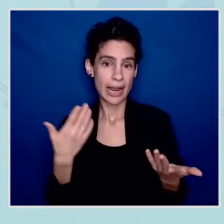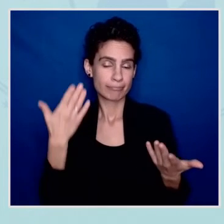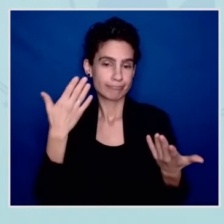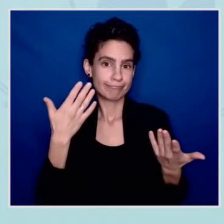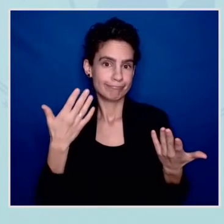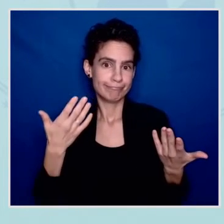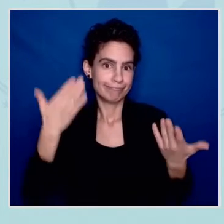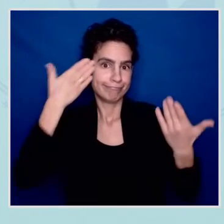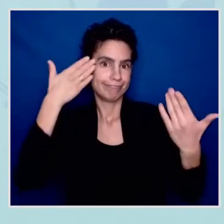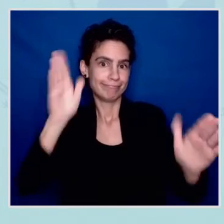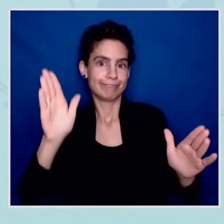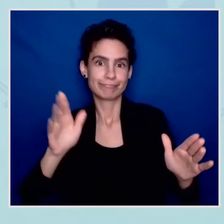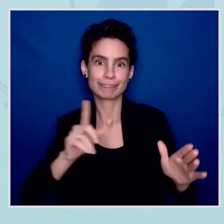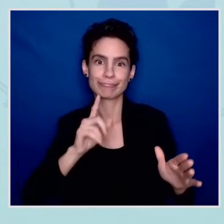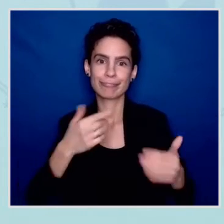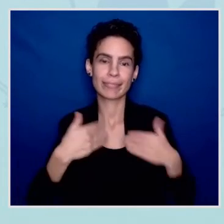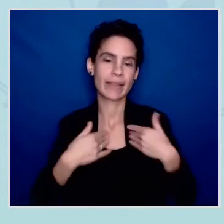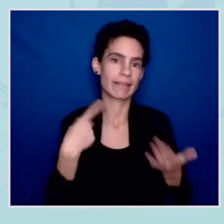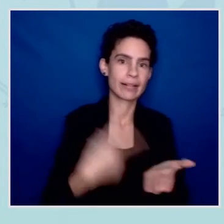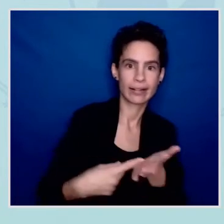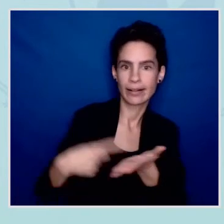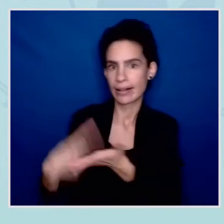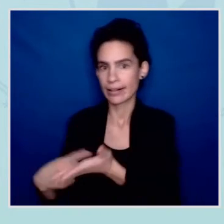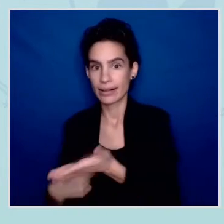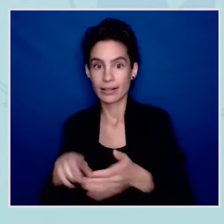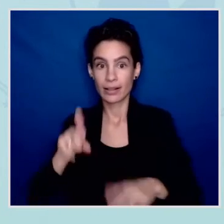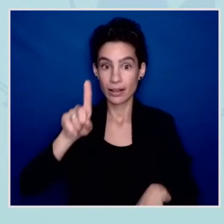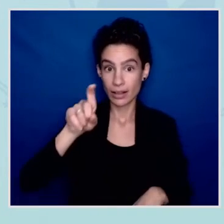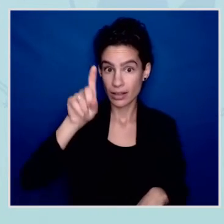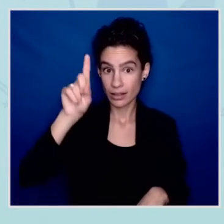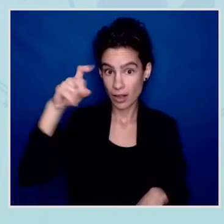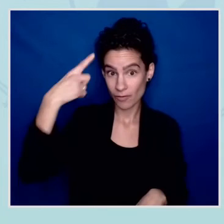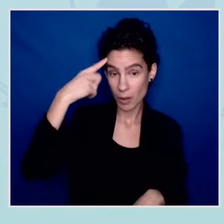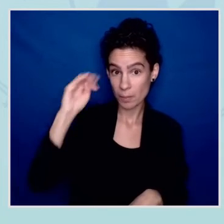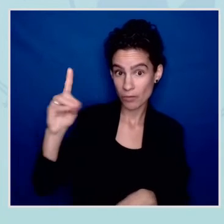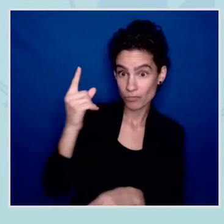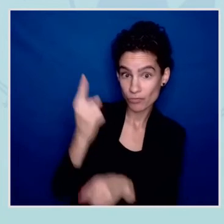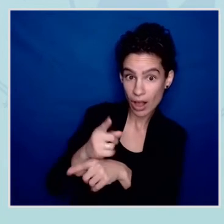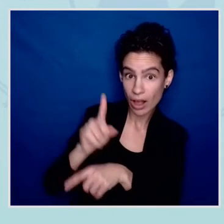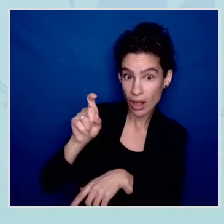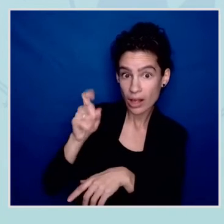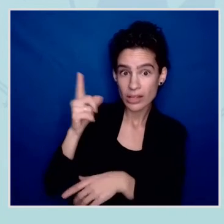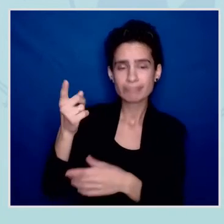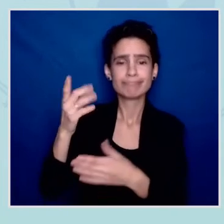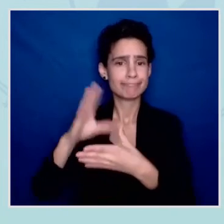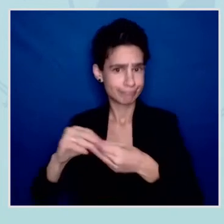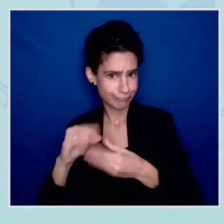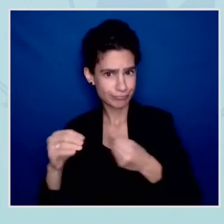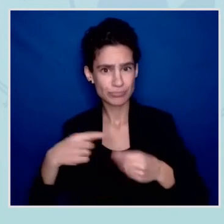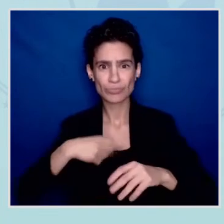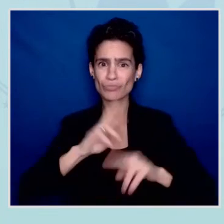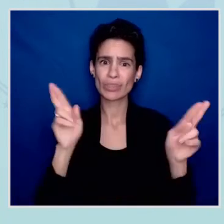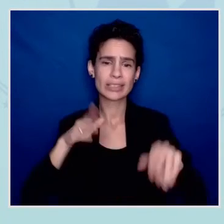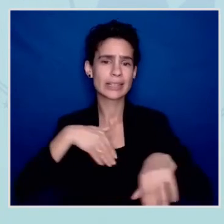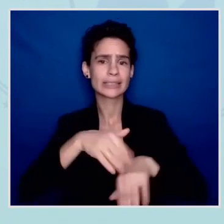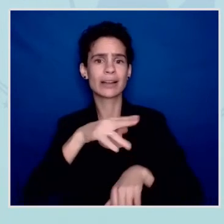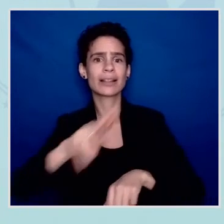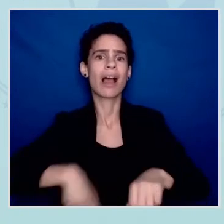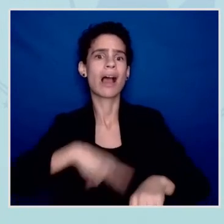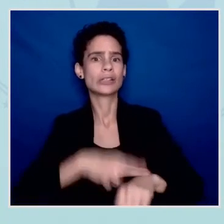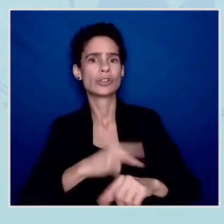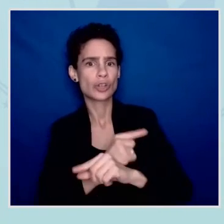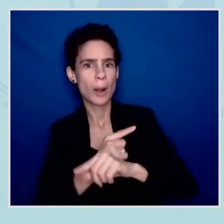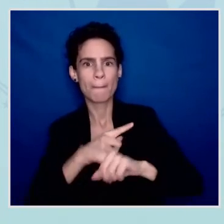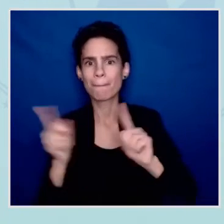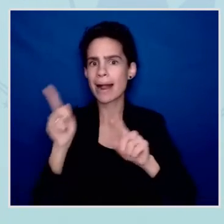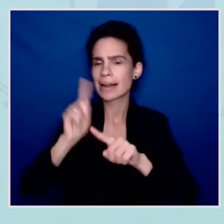MARCH UP THE STAIRS MARCH IN